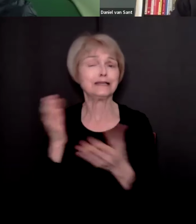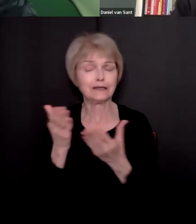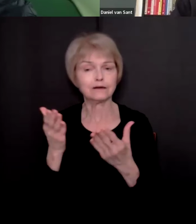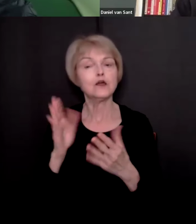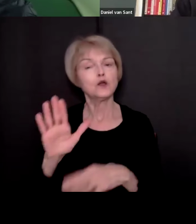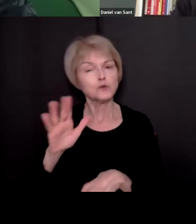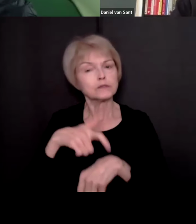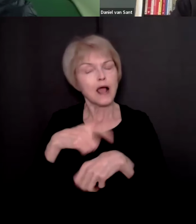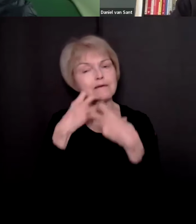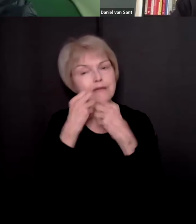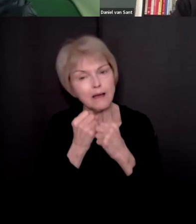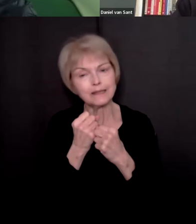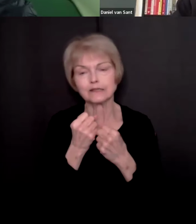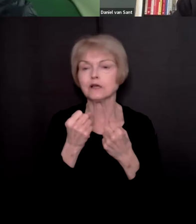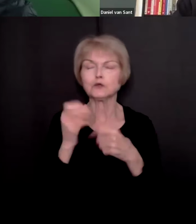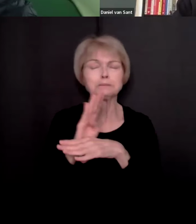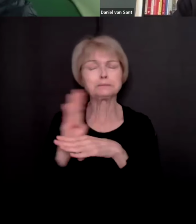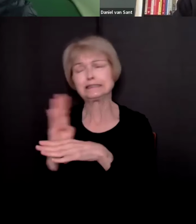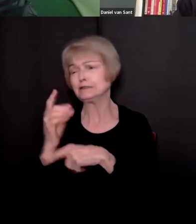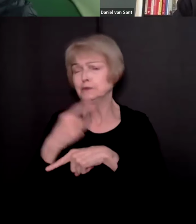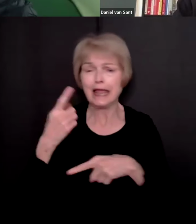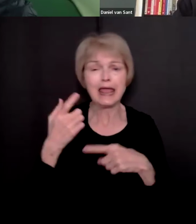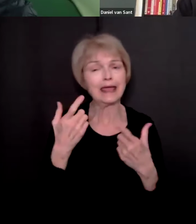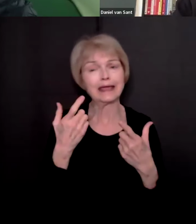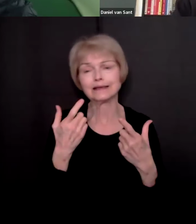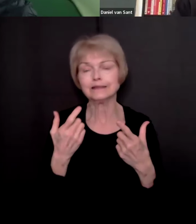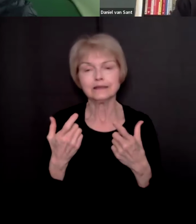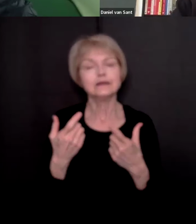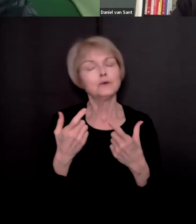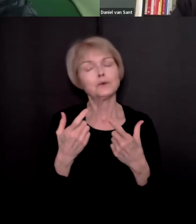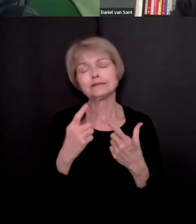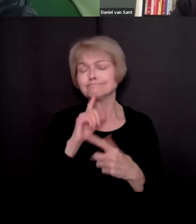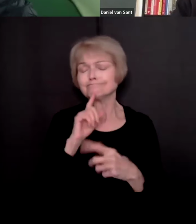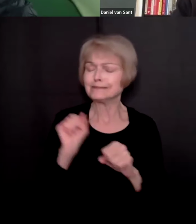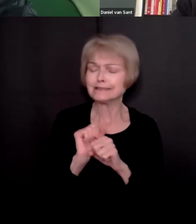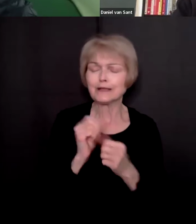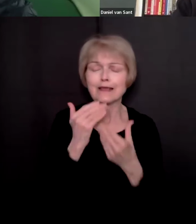and you had many choices for what to do today, and we sincerely think that this is an excellent use